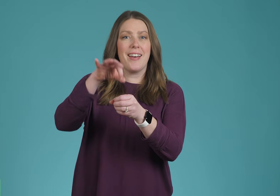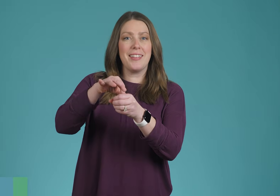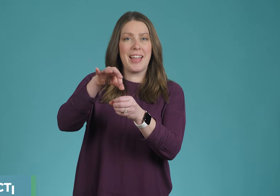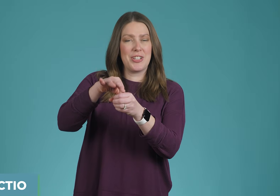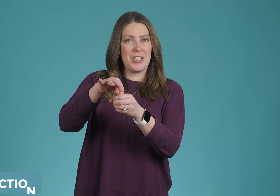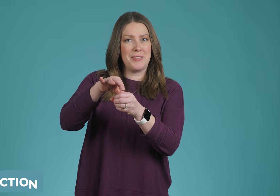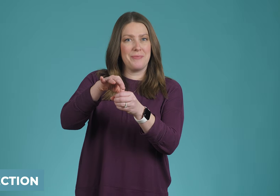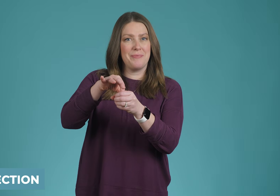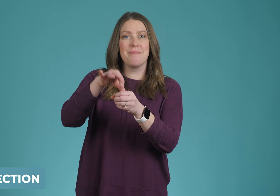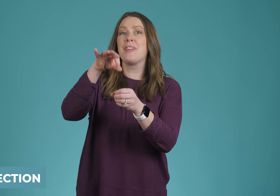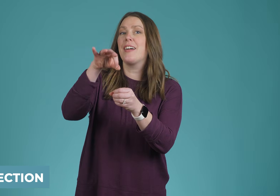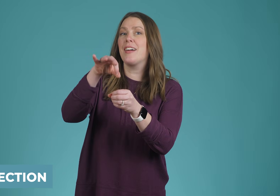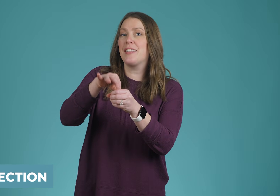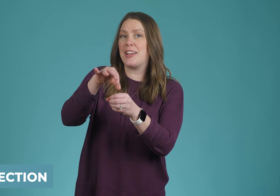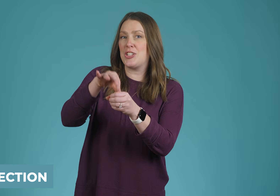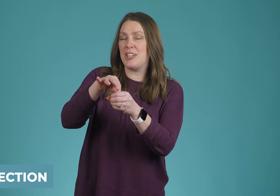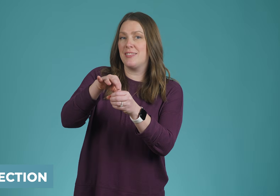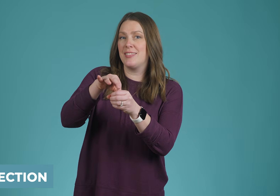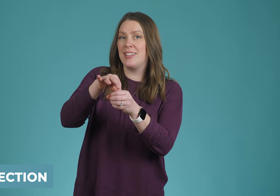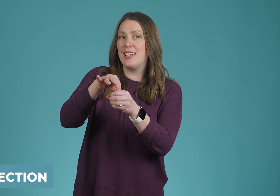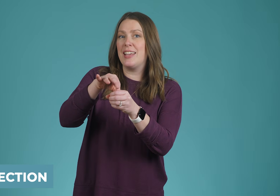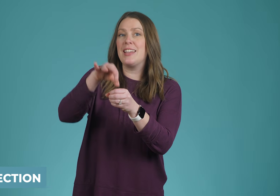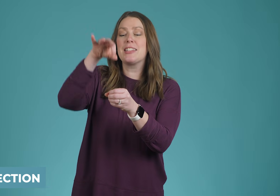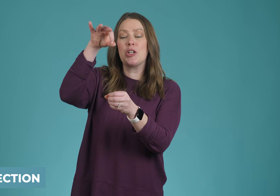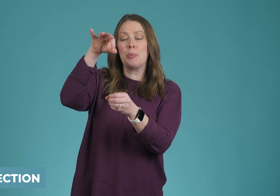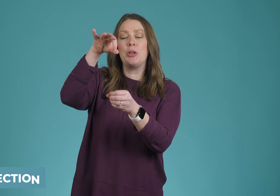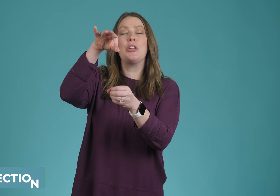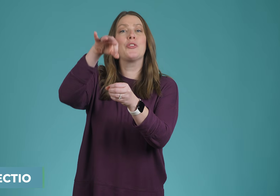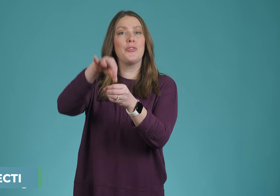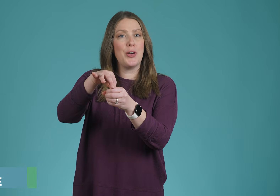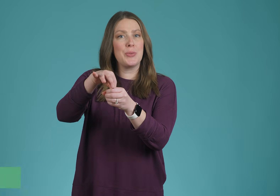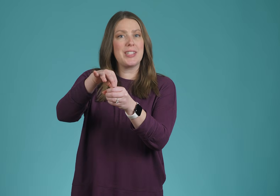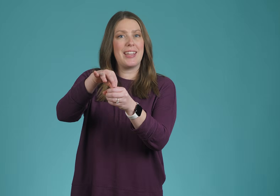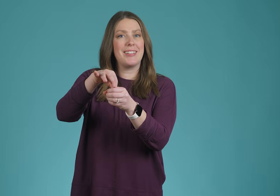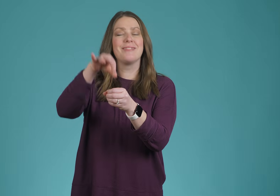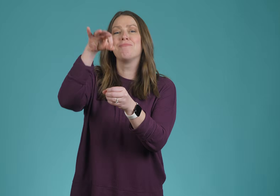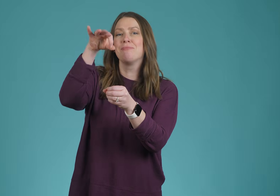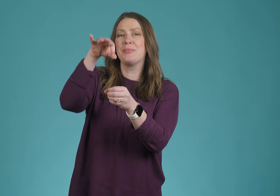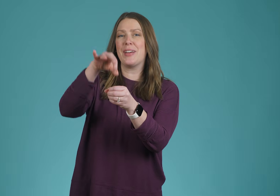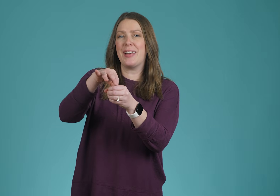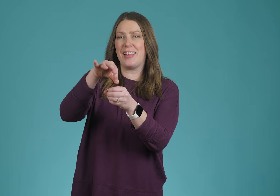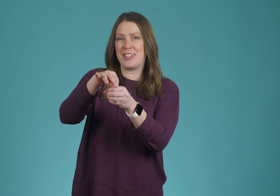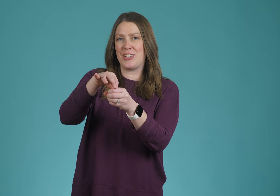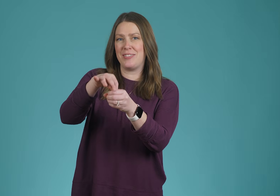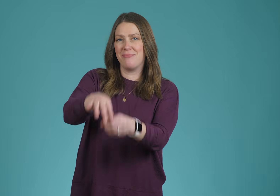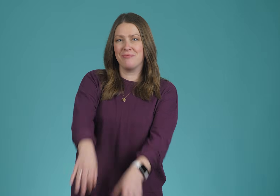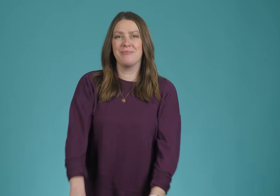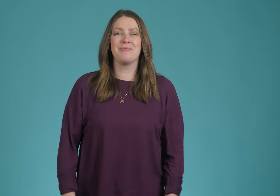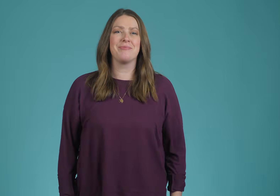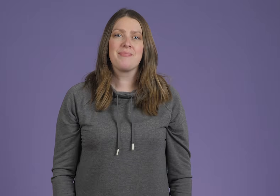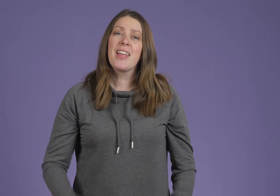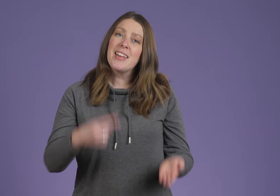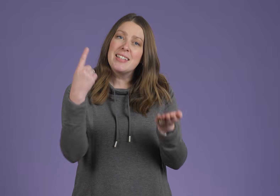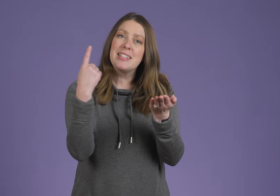Election. It's like you're putting your vote in. Election